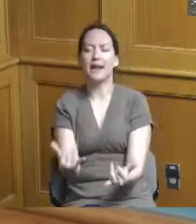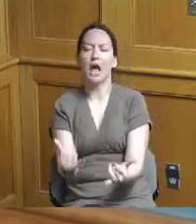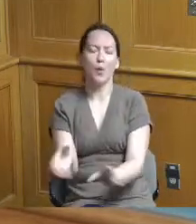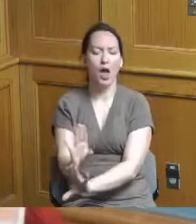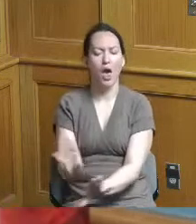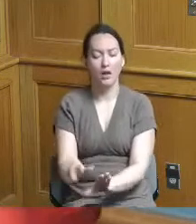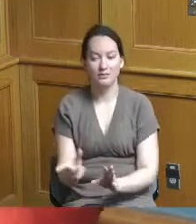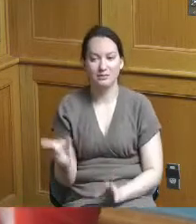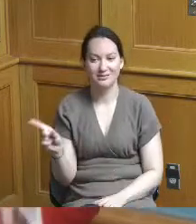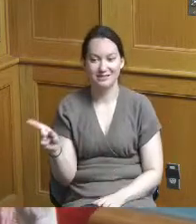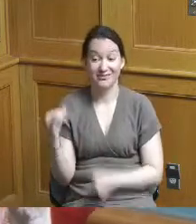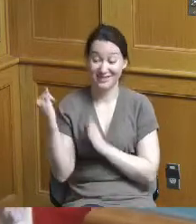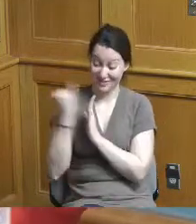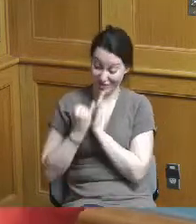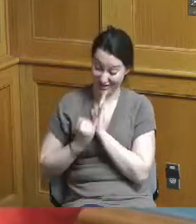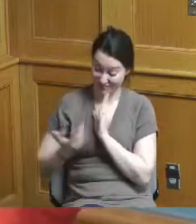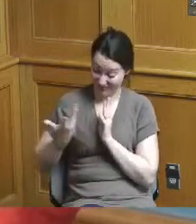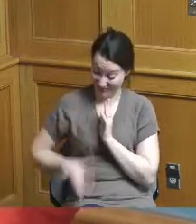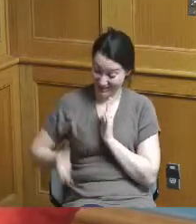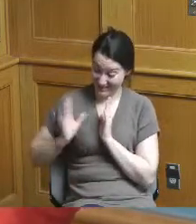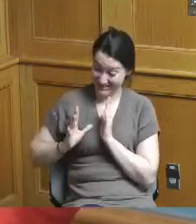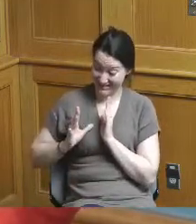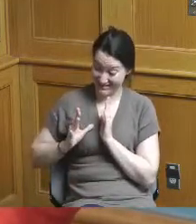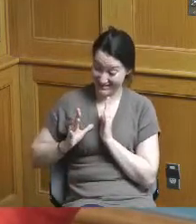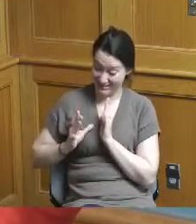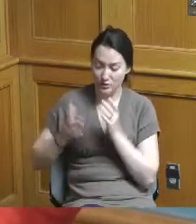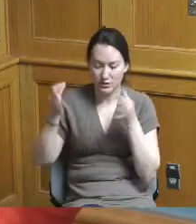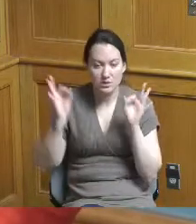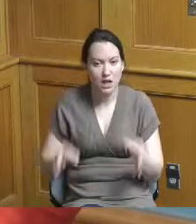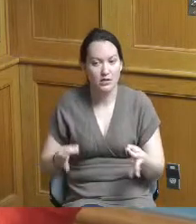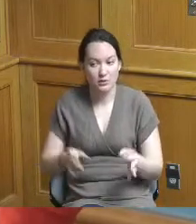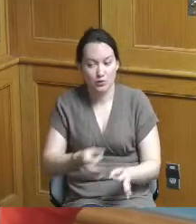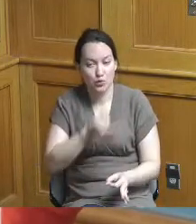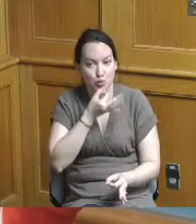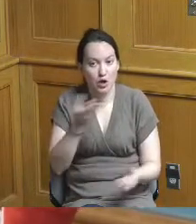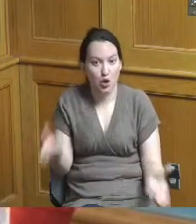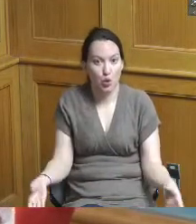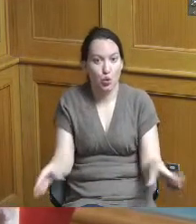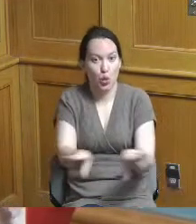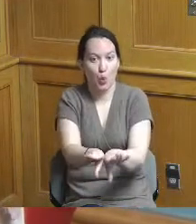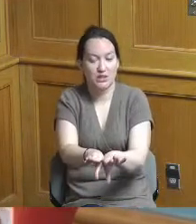already drawn it it's already the road they claim is already going to be closed they already got a